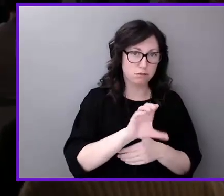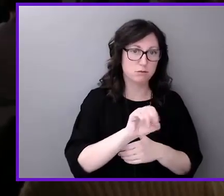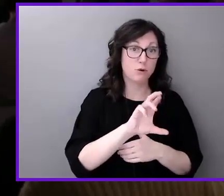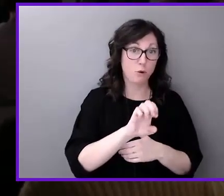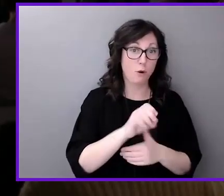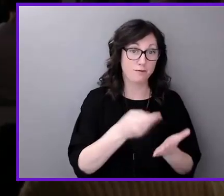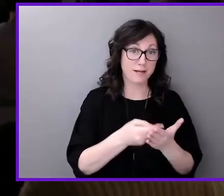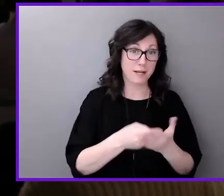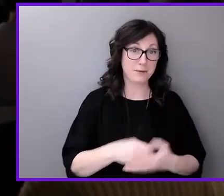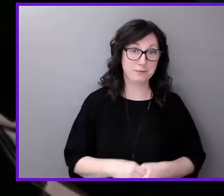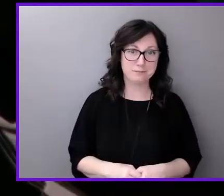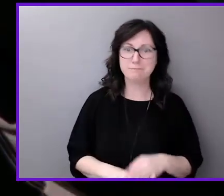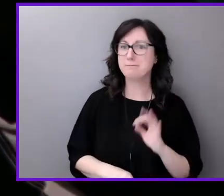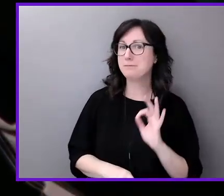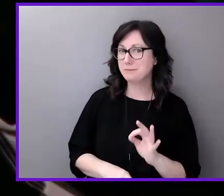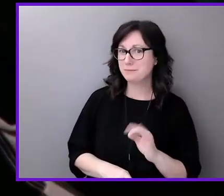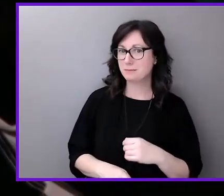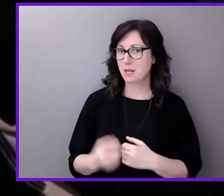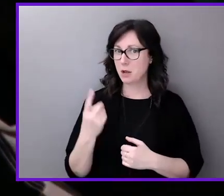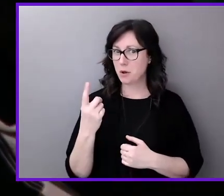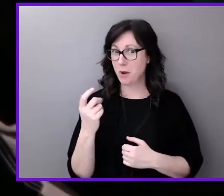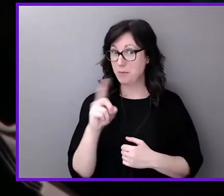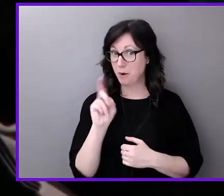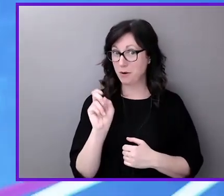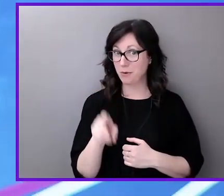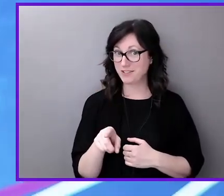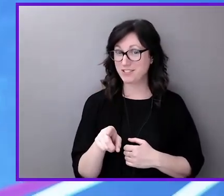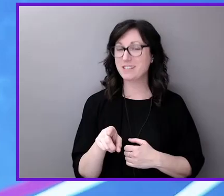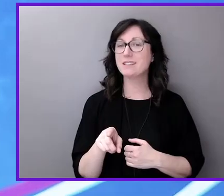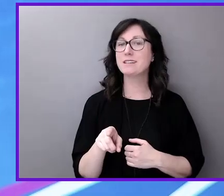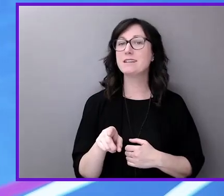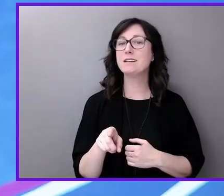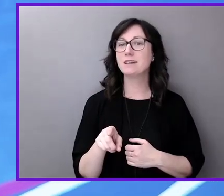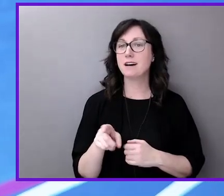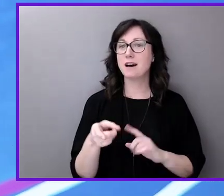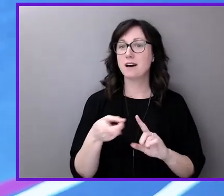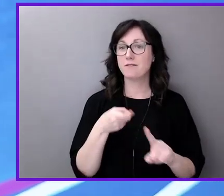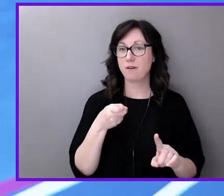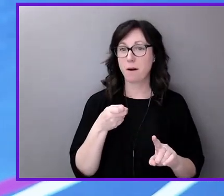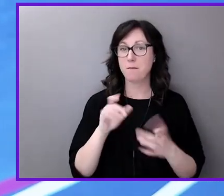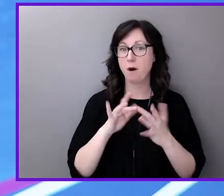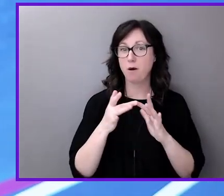Thank you. So, we’re going to finish with one question that we received from our online chat.